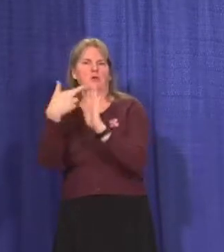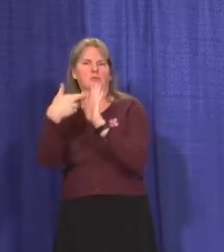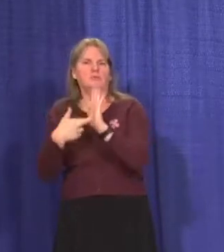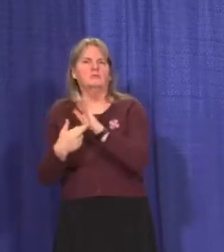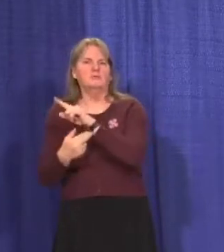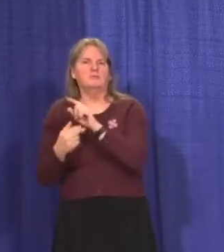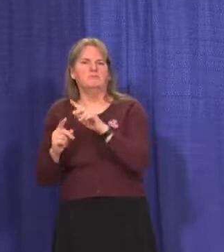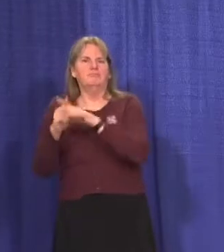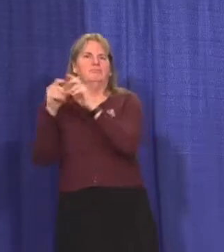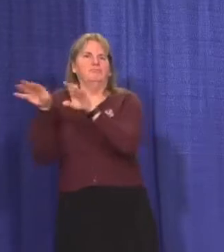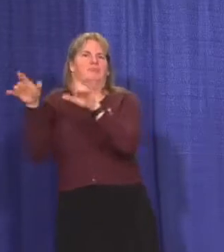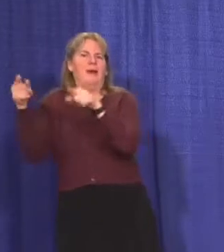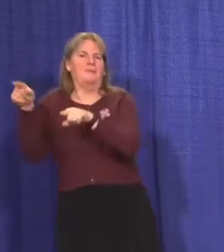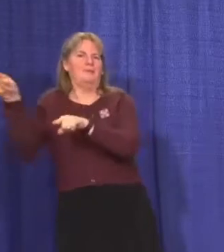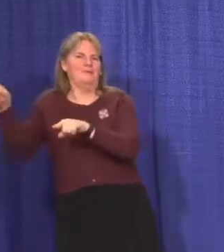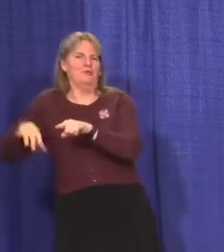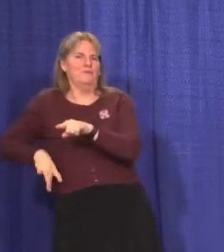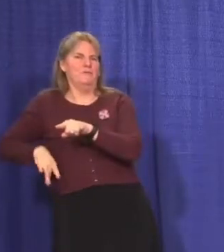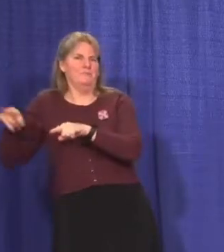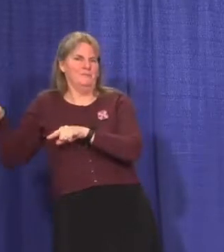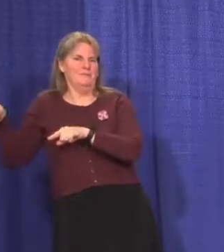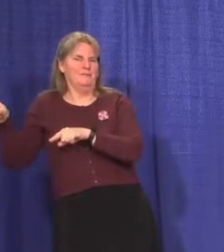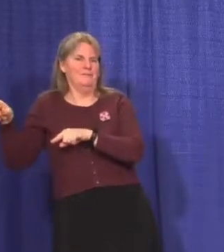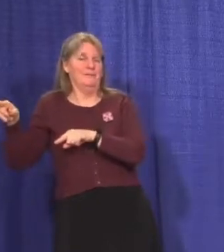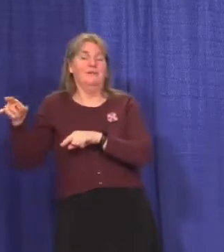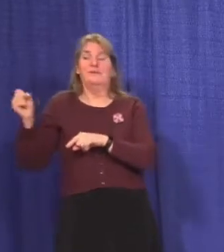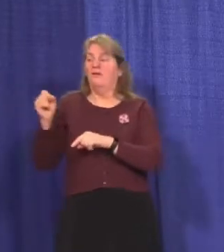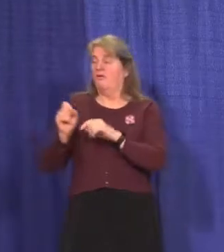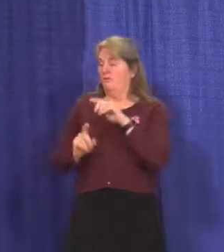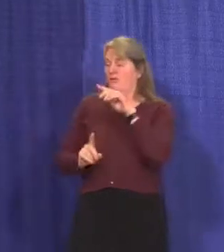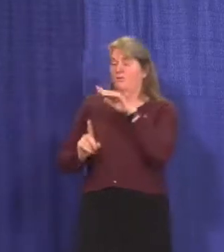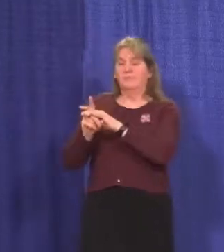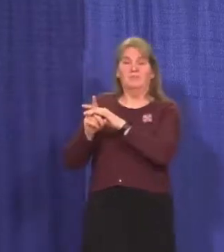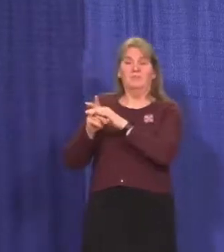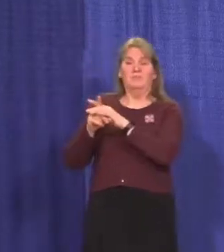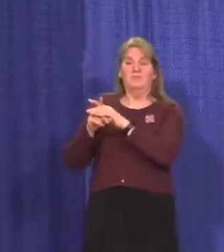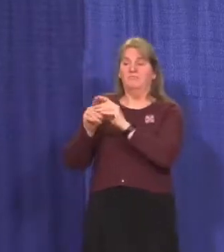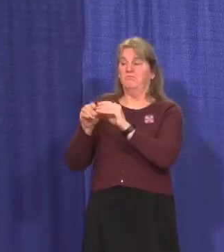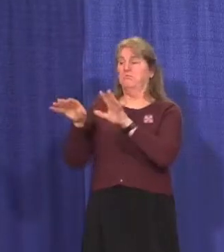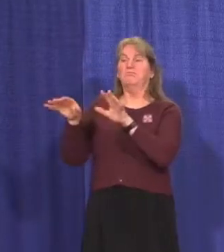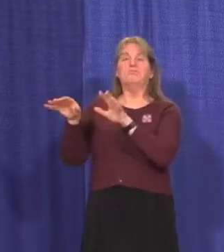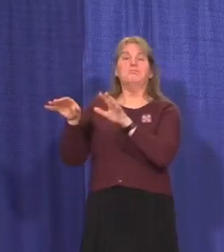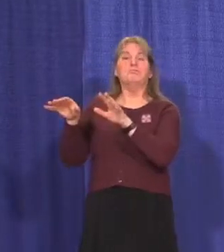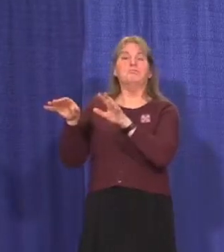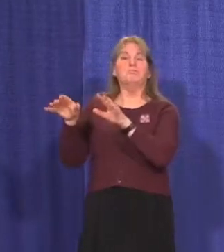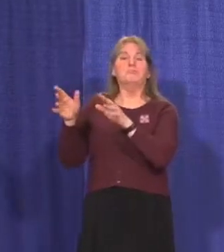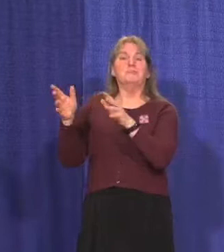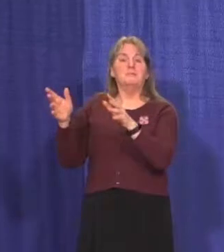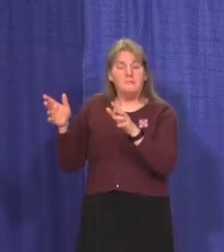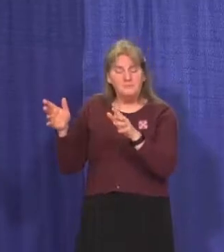introduction and there is spread and suddenly you have widespread